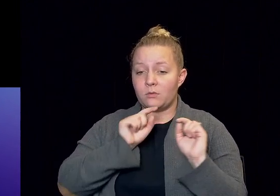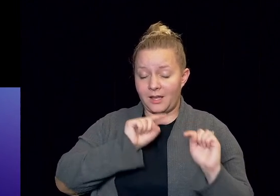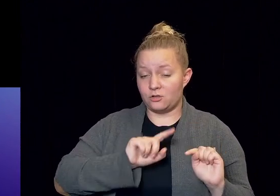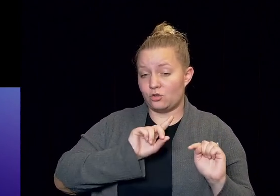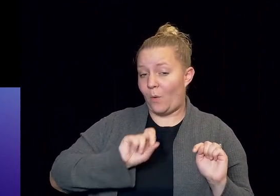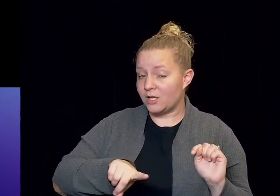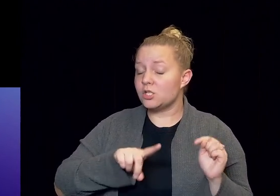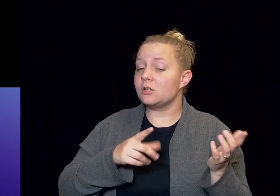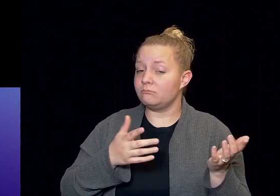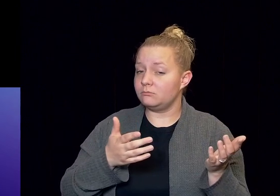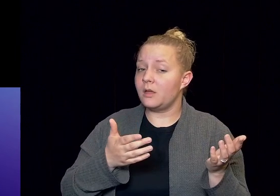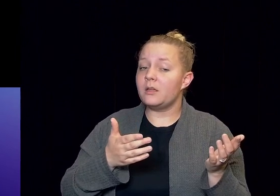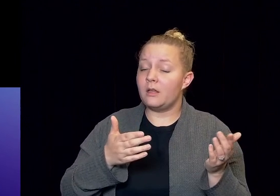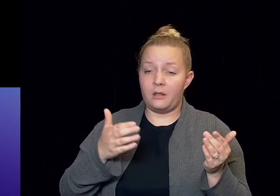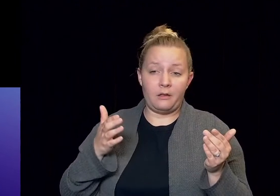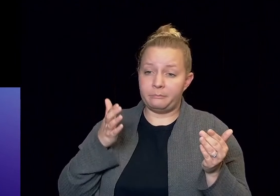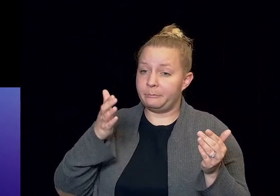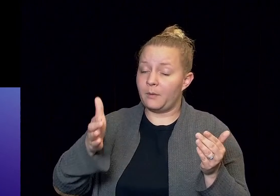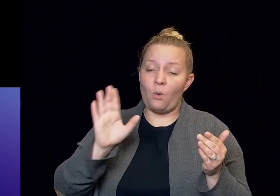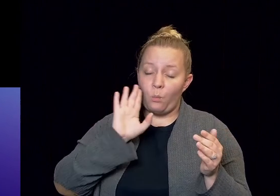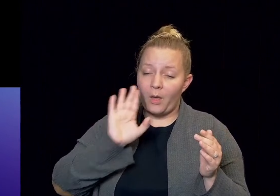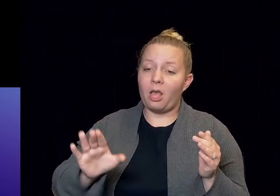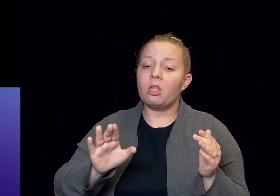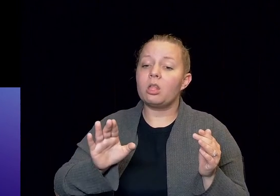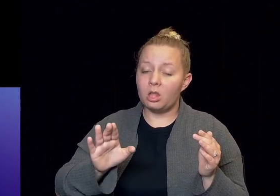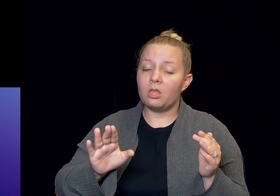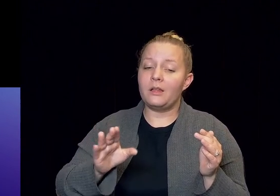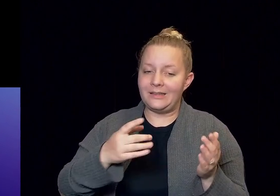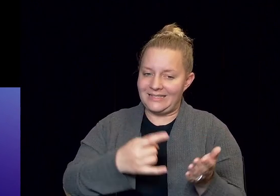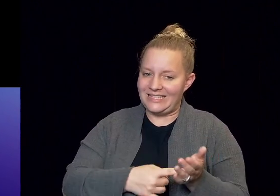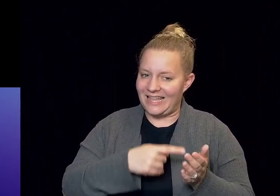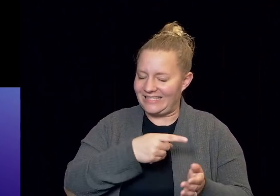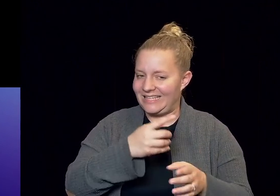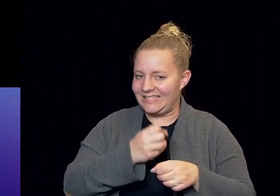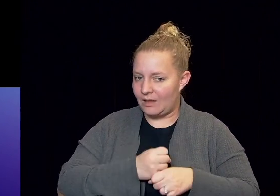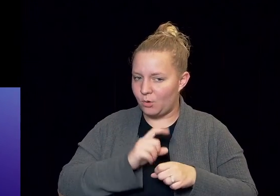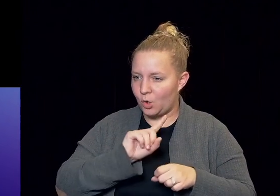The next time we are in class, we will discuss this summary question so hopefully you understand